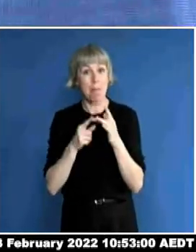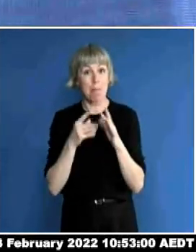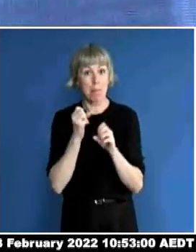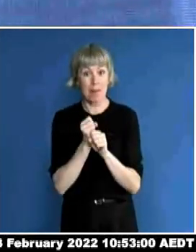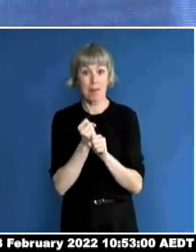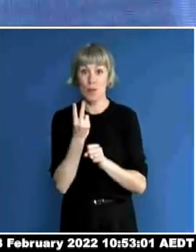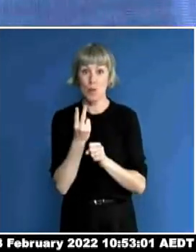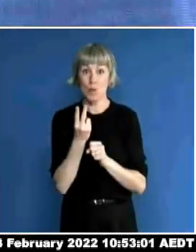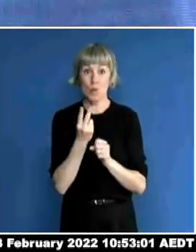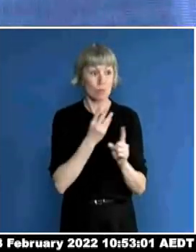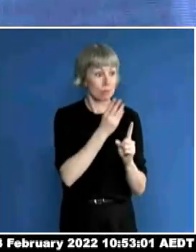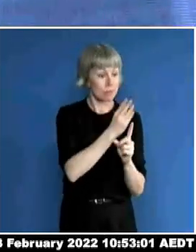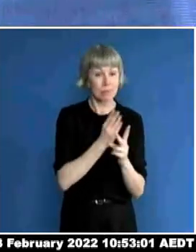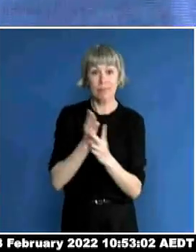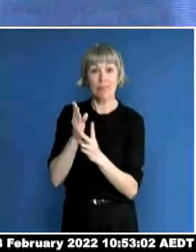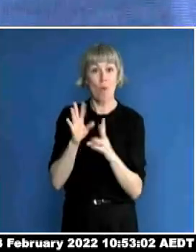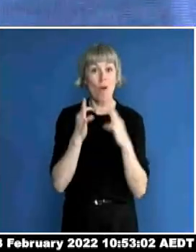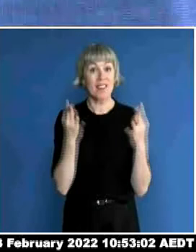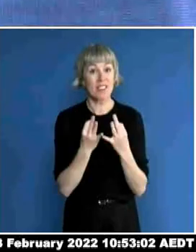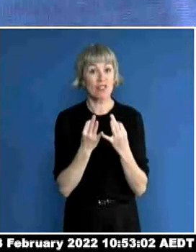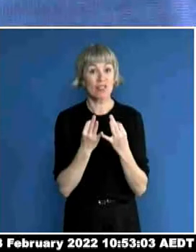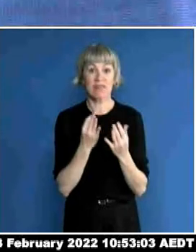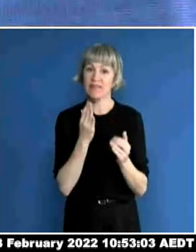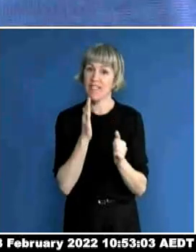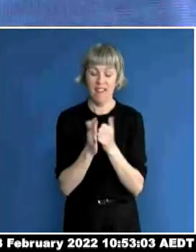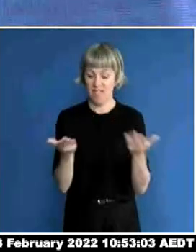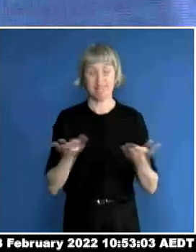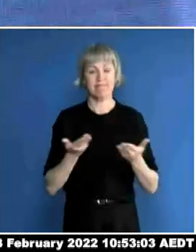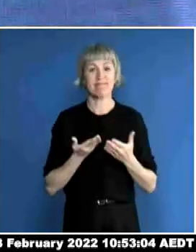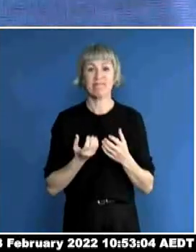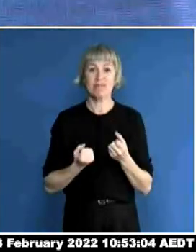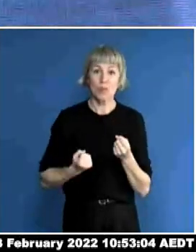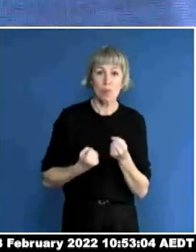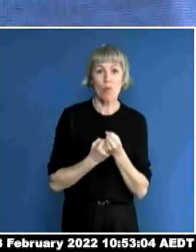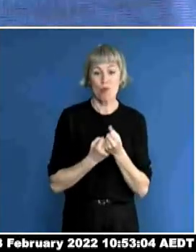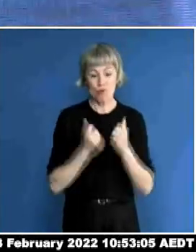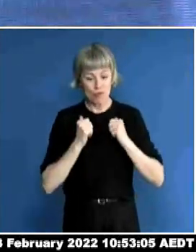She was not provided with a position description and a clear statement of her role